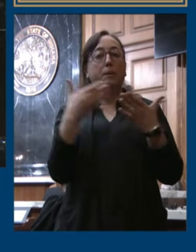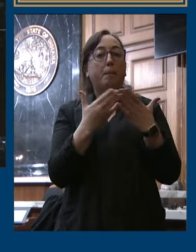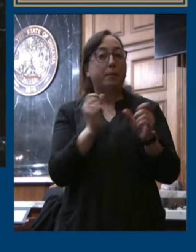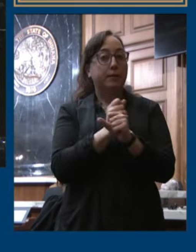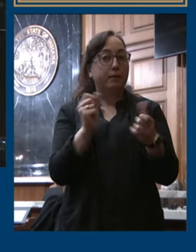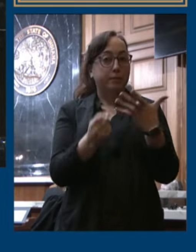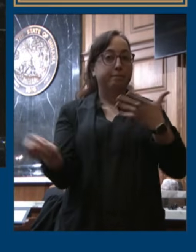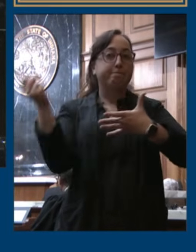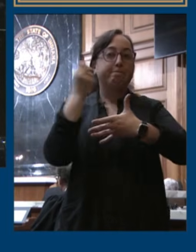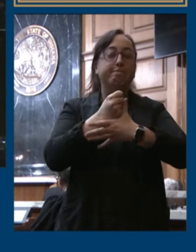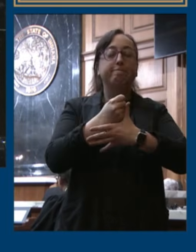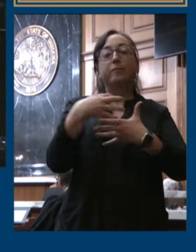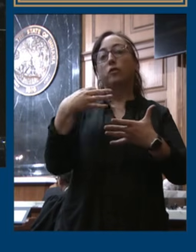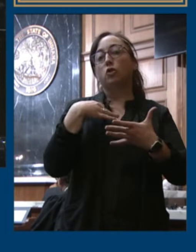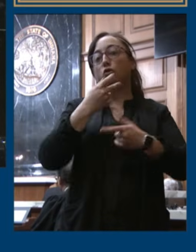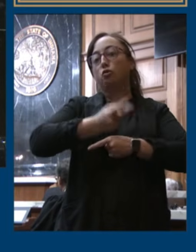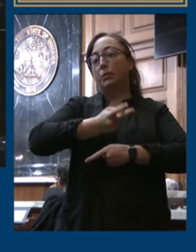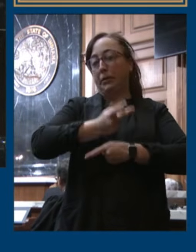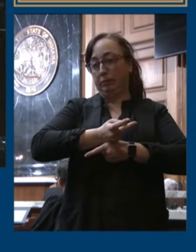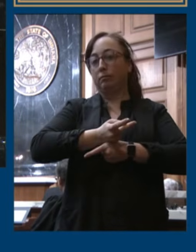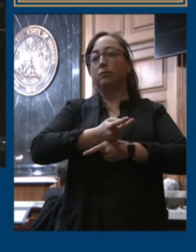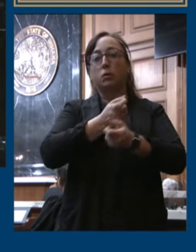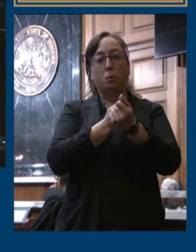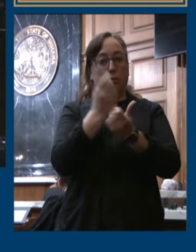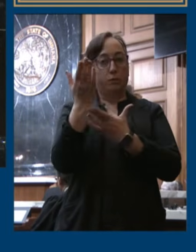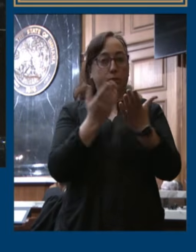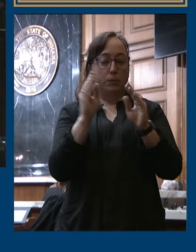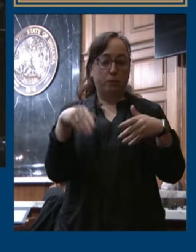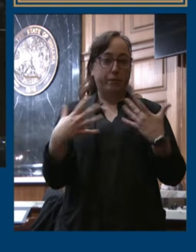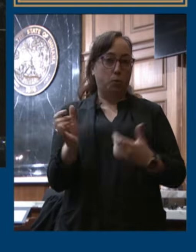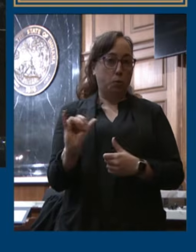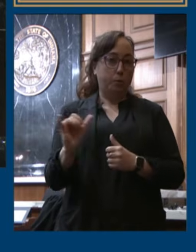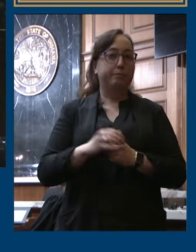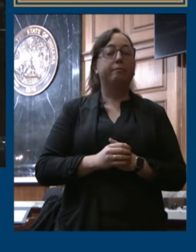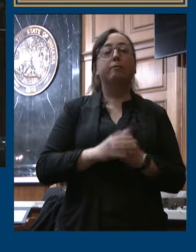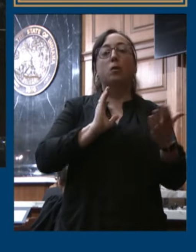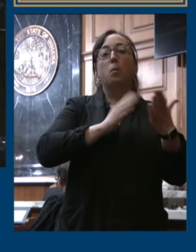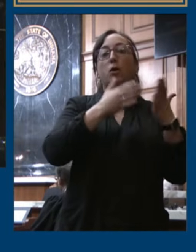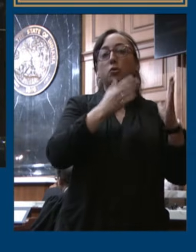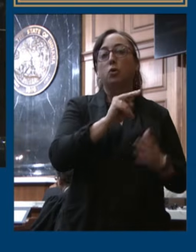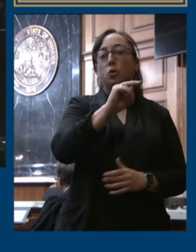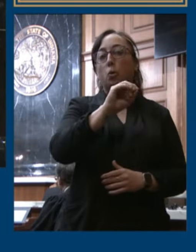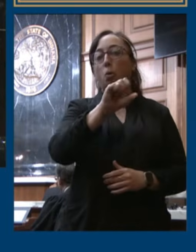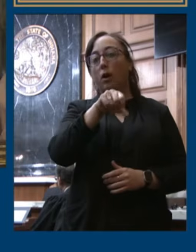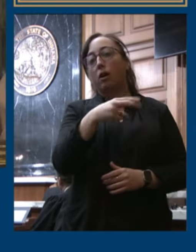TREATMENT AND SUPPORTIVE SERVICES." PROSECUTOR NOAH SCHAFER IS BLUNT.